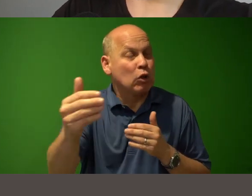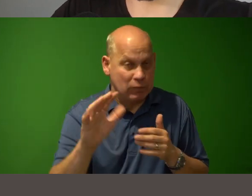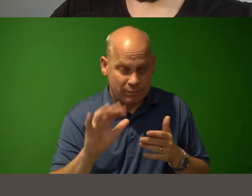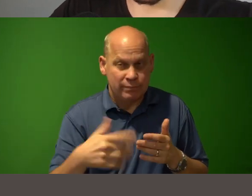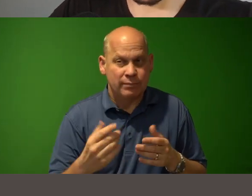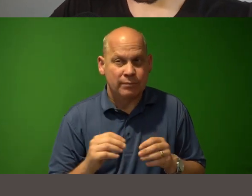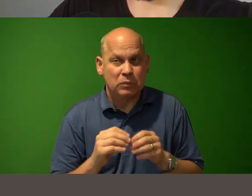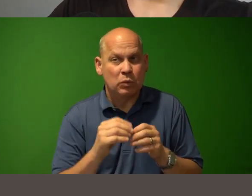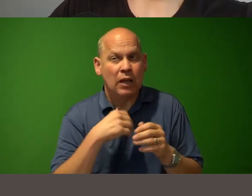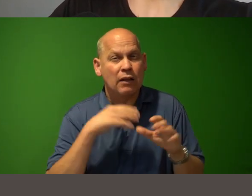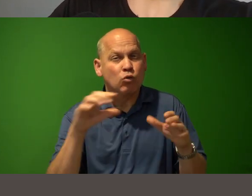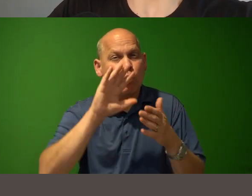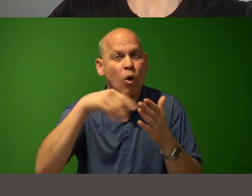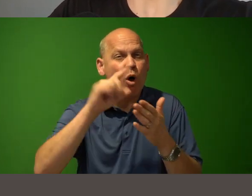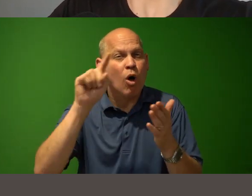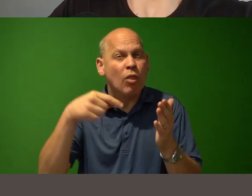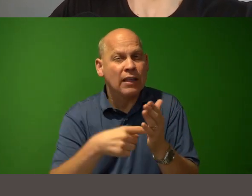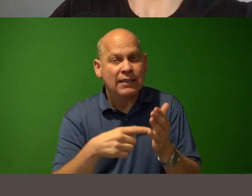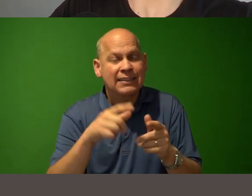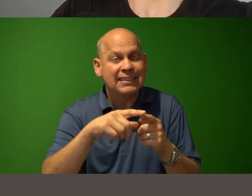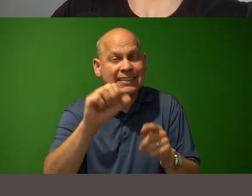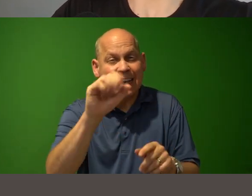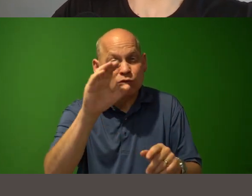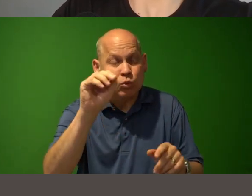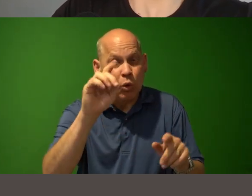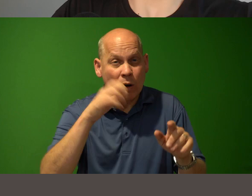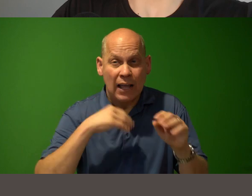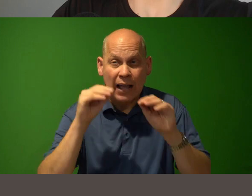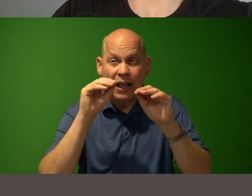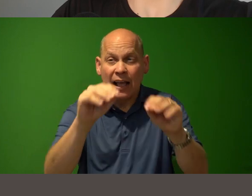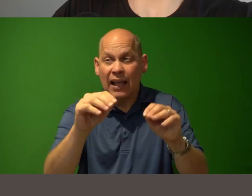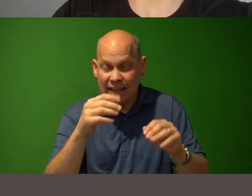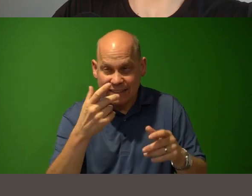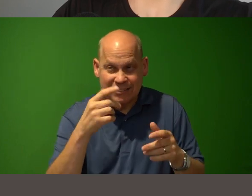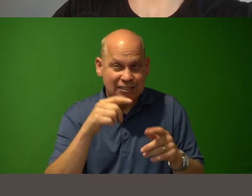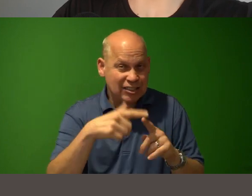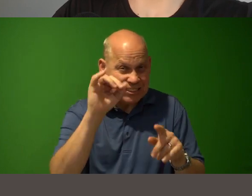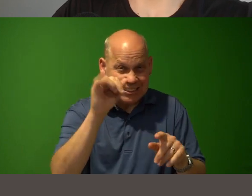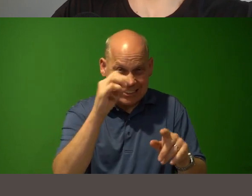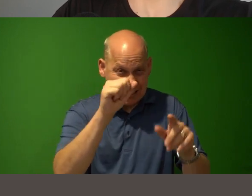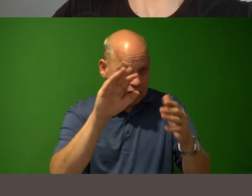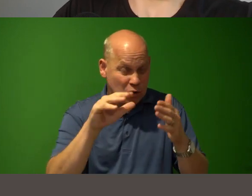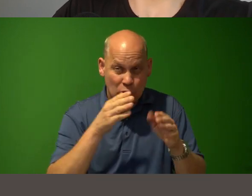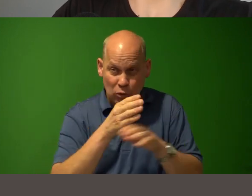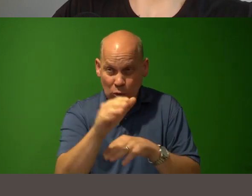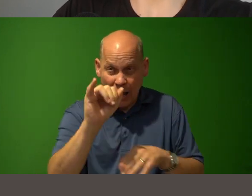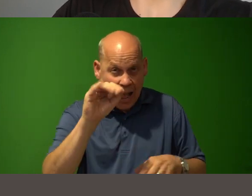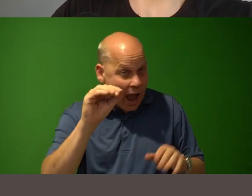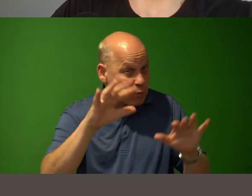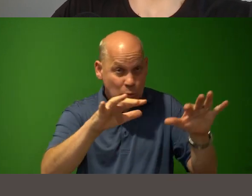I can actually do all this in VS code. That's right. I can put mermaid JS, draw IO and